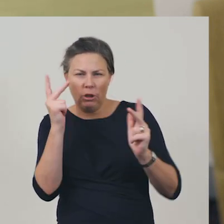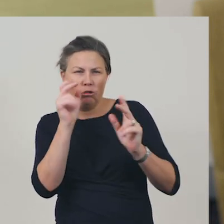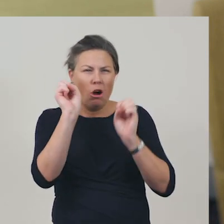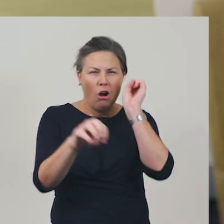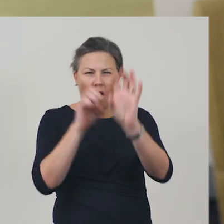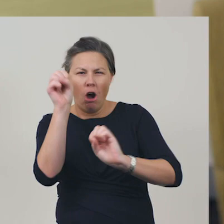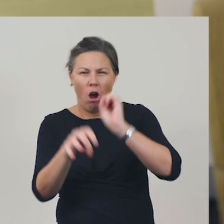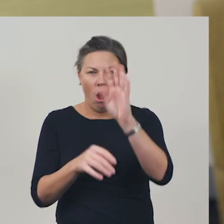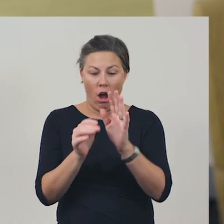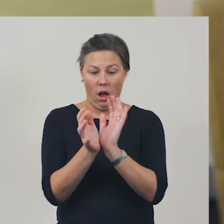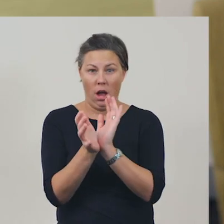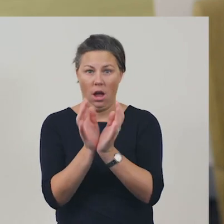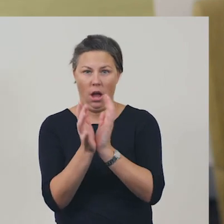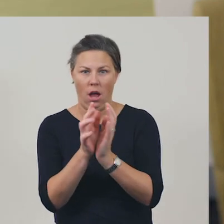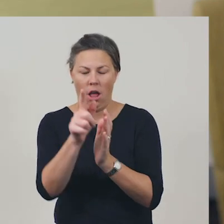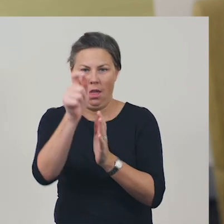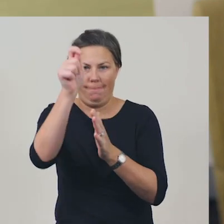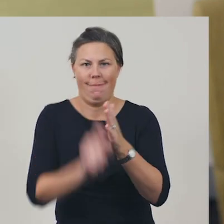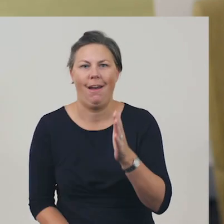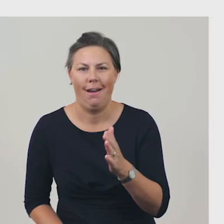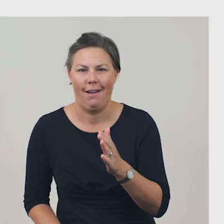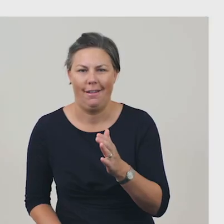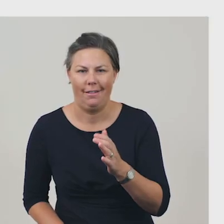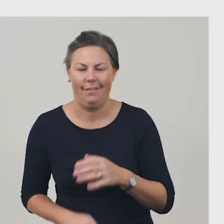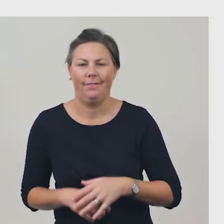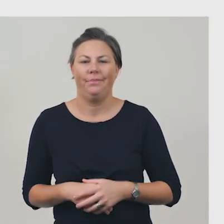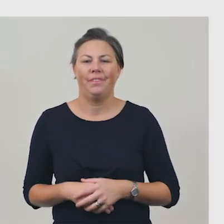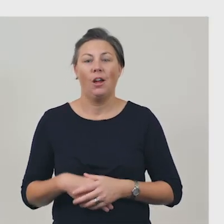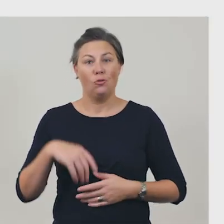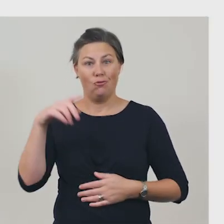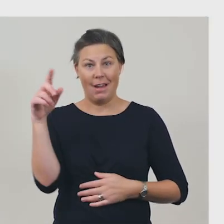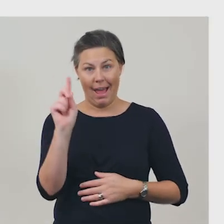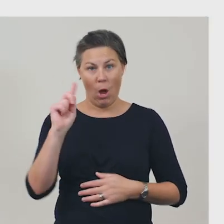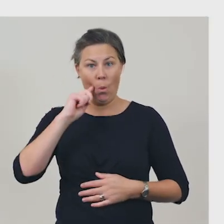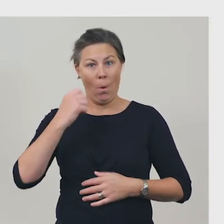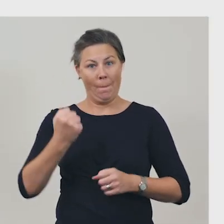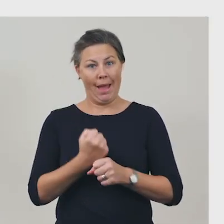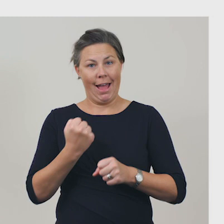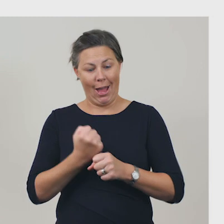Today, we’re going to apply our knowledge to create the text for our own advertisement,